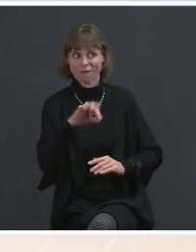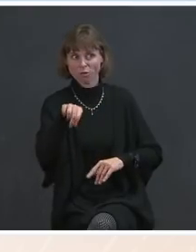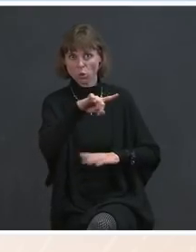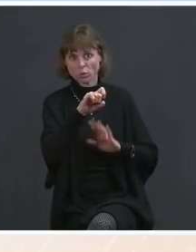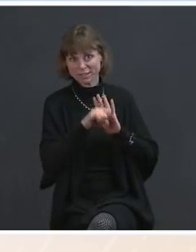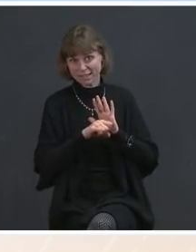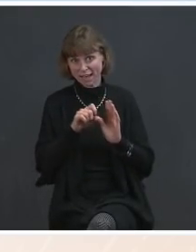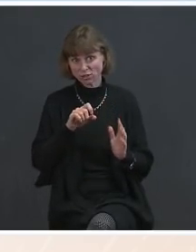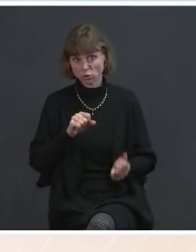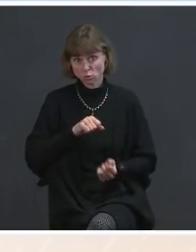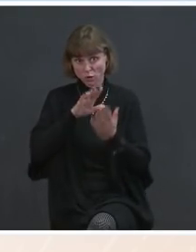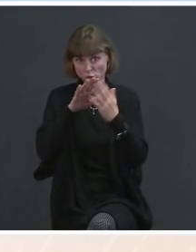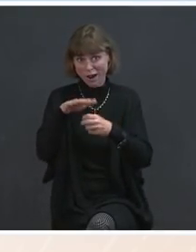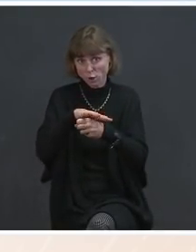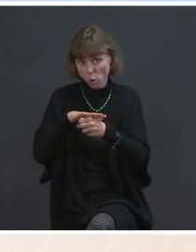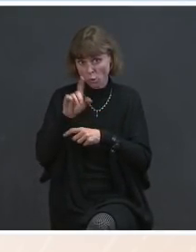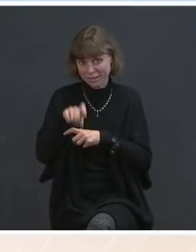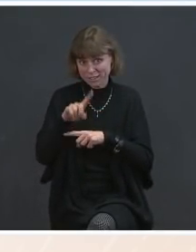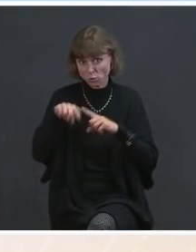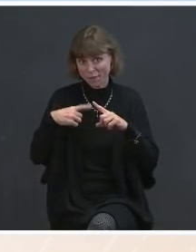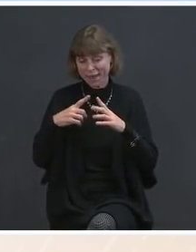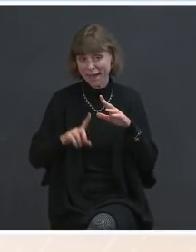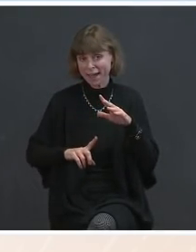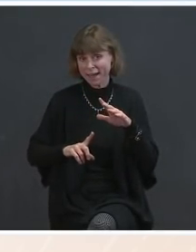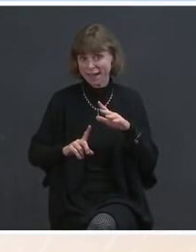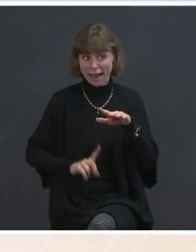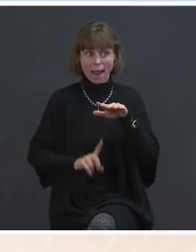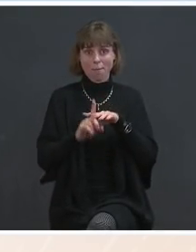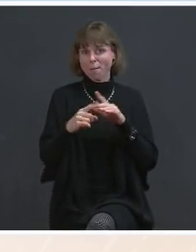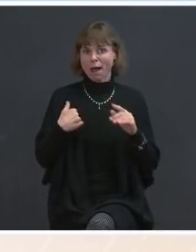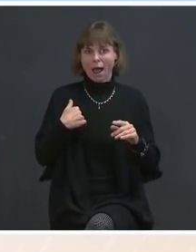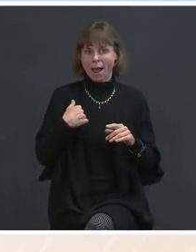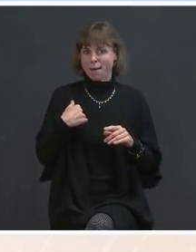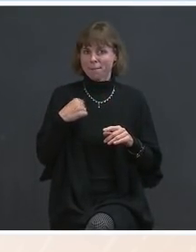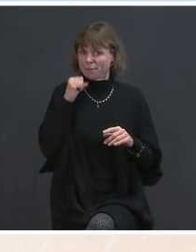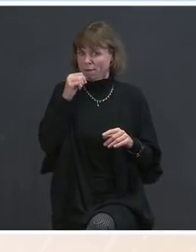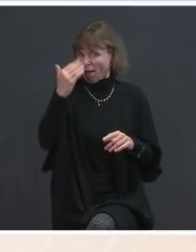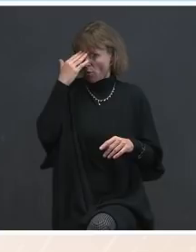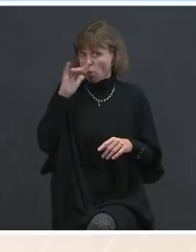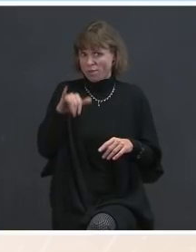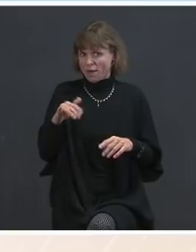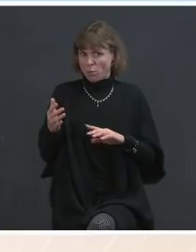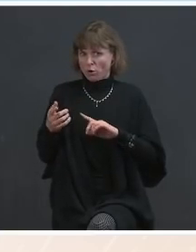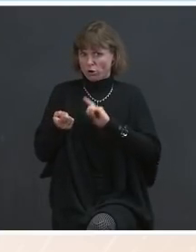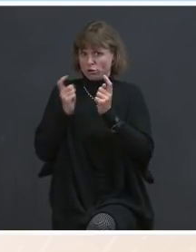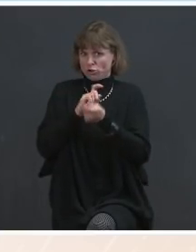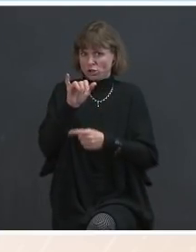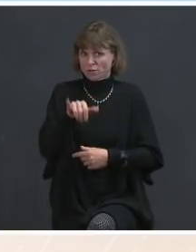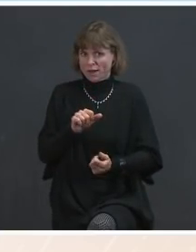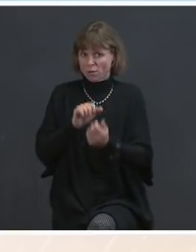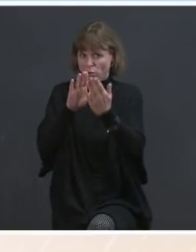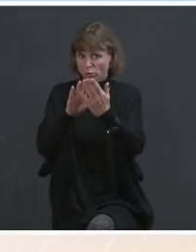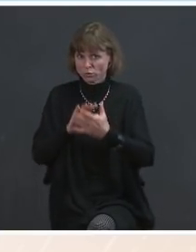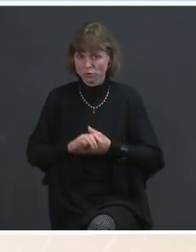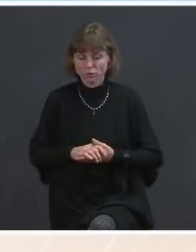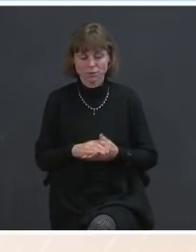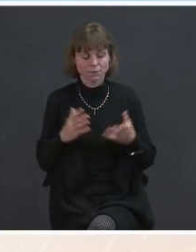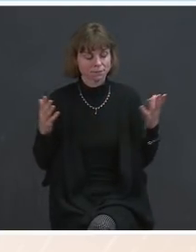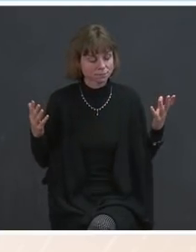So I'm not aware of any plan to shift that approach. The Press: But the administration is comfortable with Cuomo essentially leading these weekly calls? Ms. Psaki: Again, this is up to --